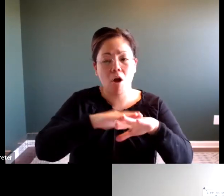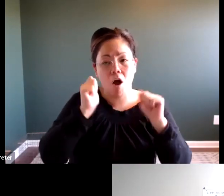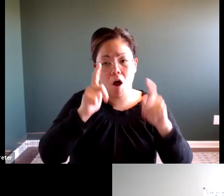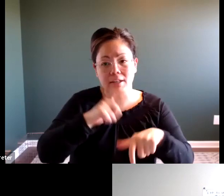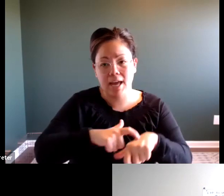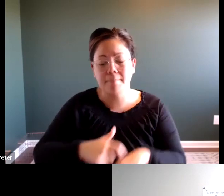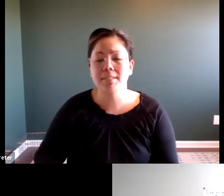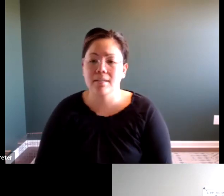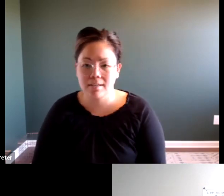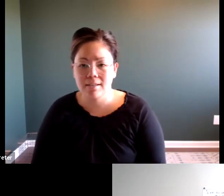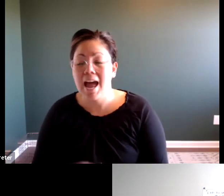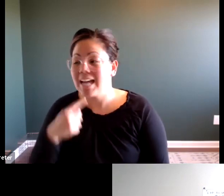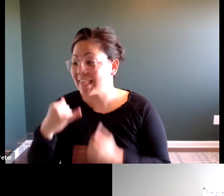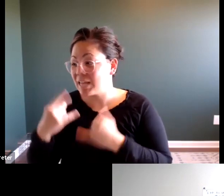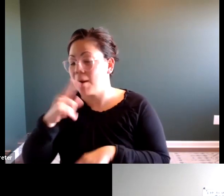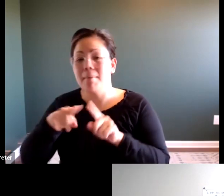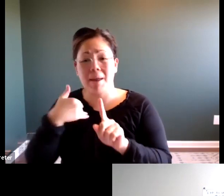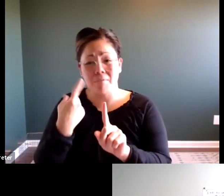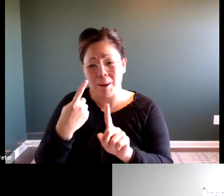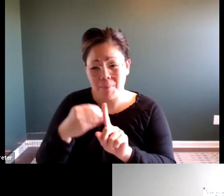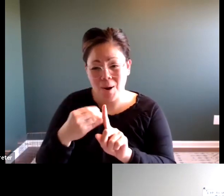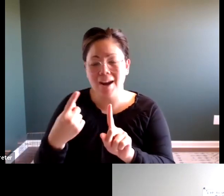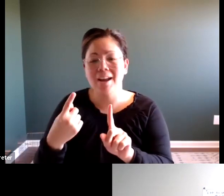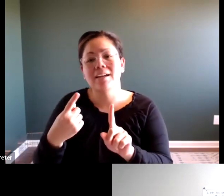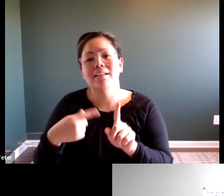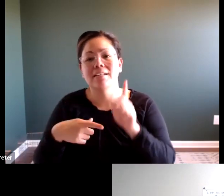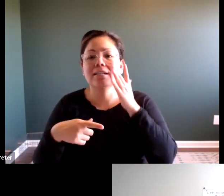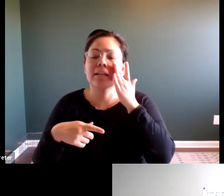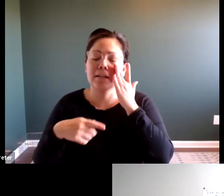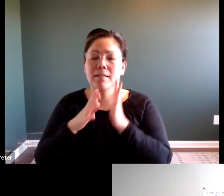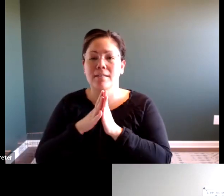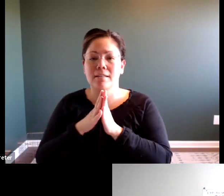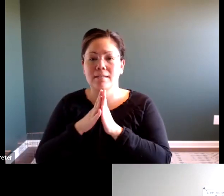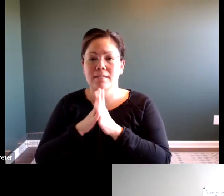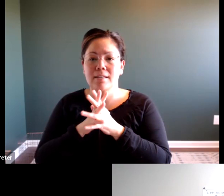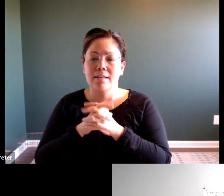I said, that was the last one but since this one sort of segues into that one,